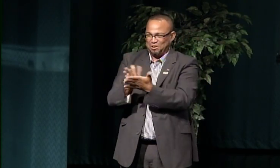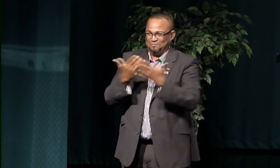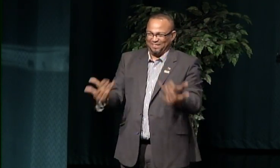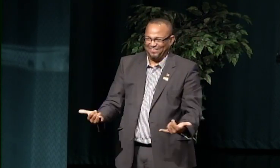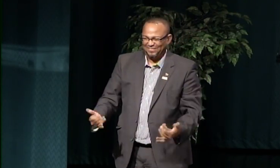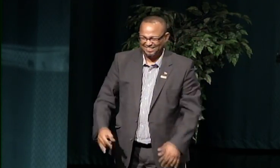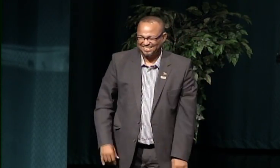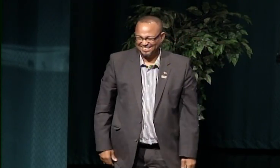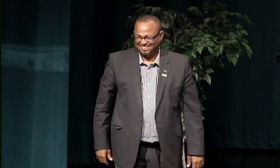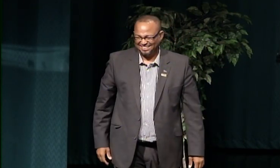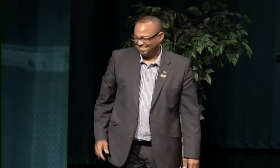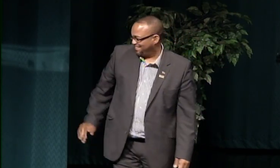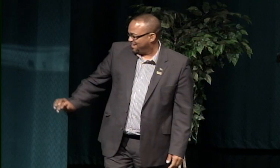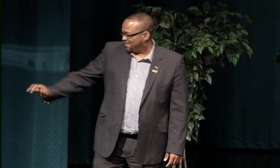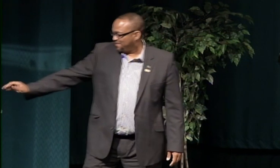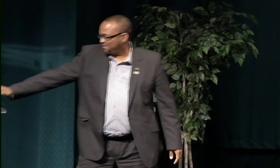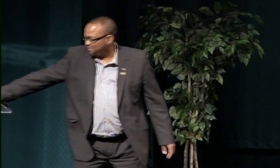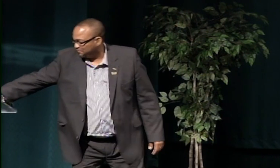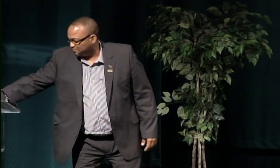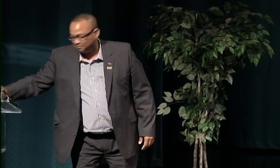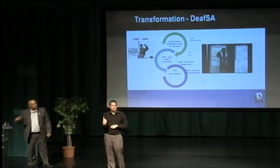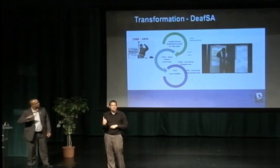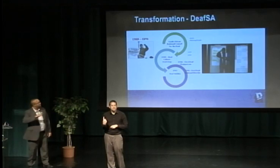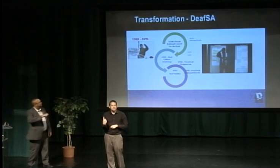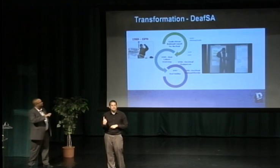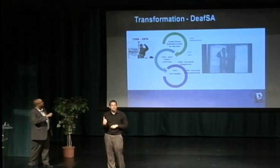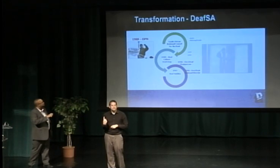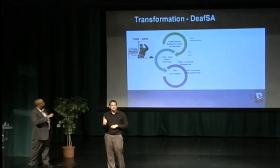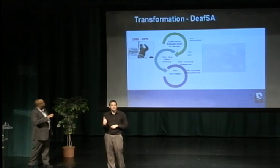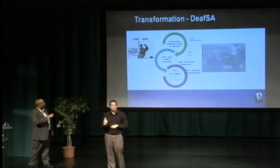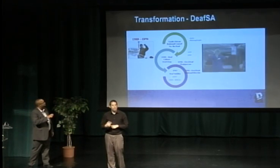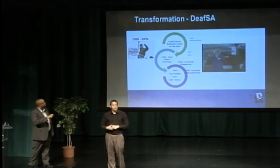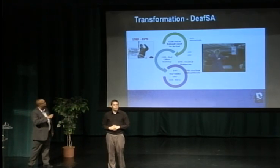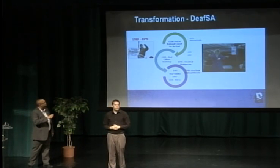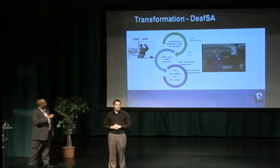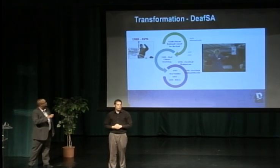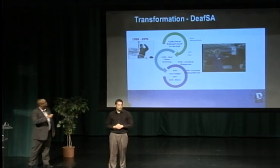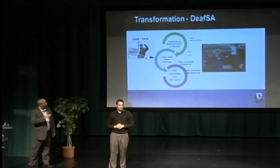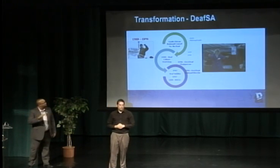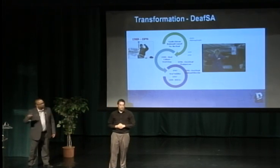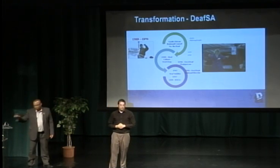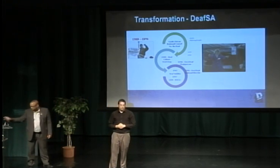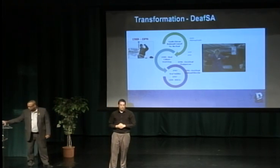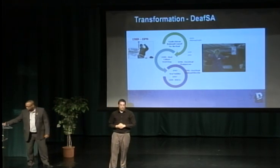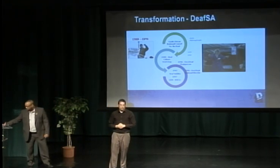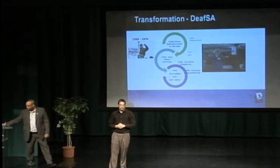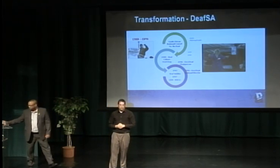We have now adapted our languages